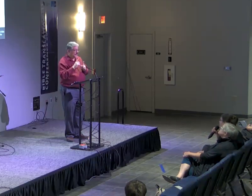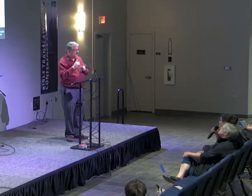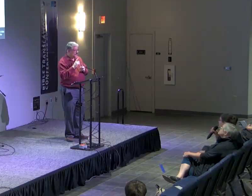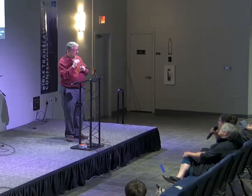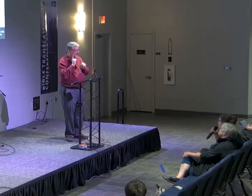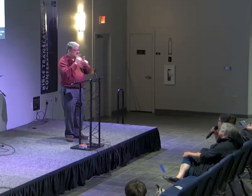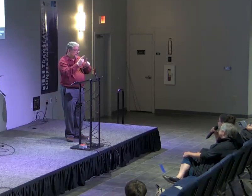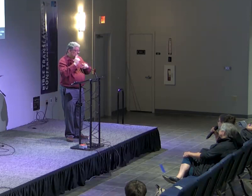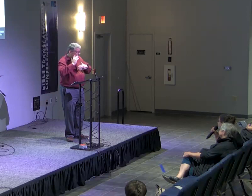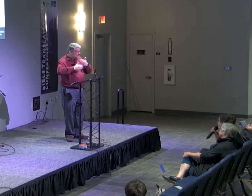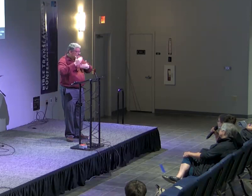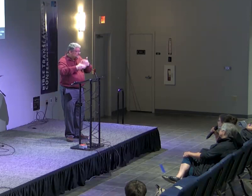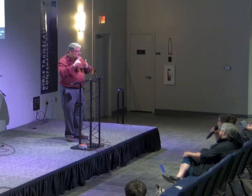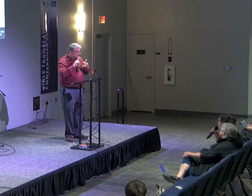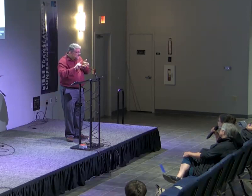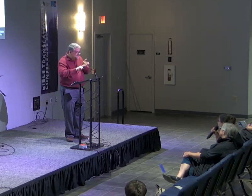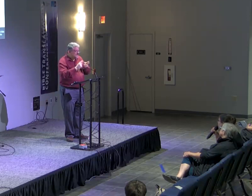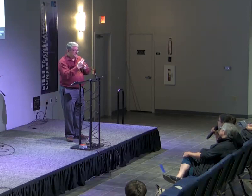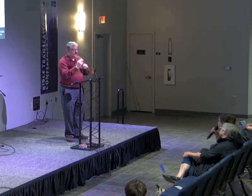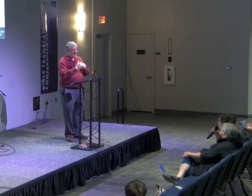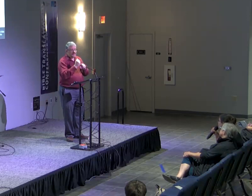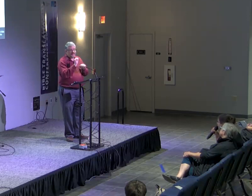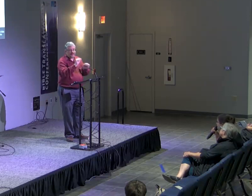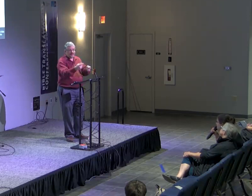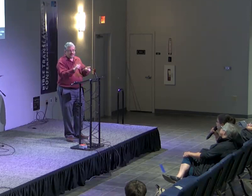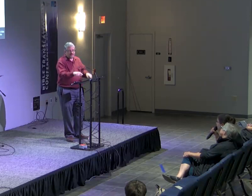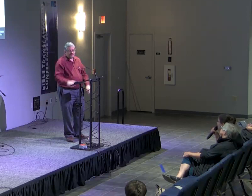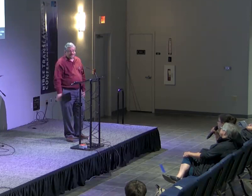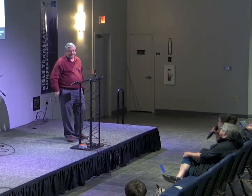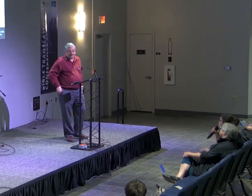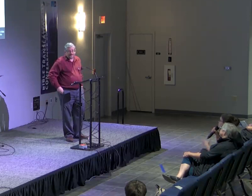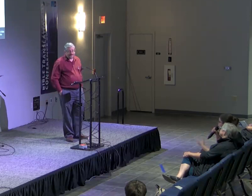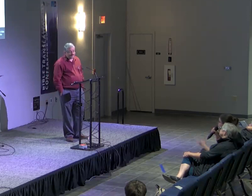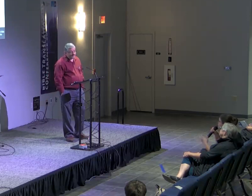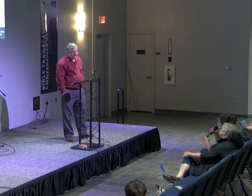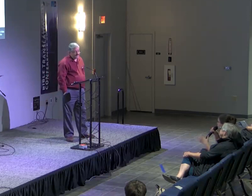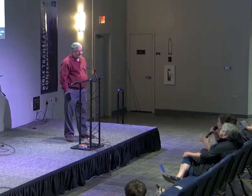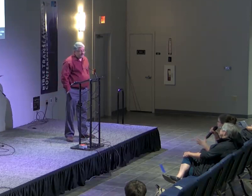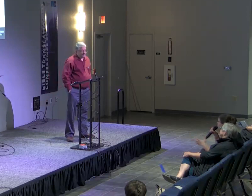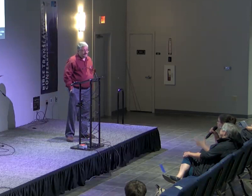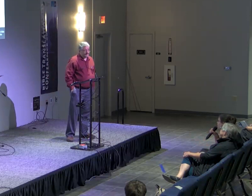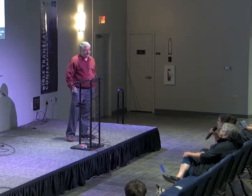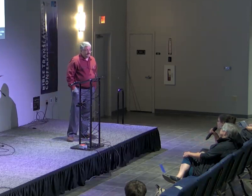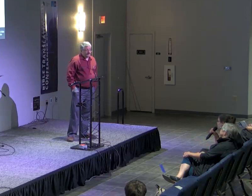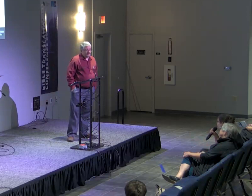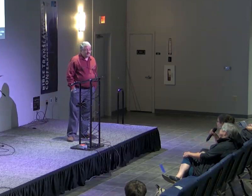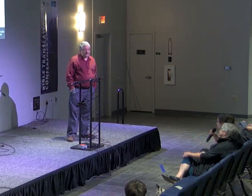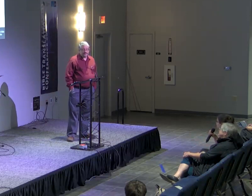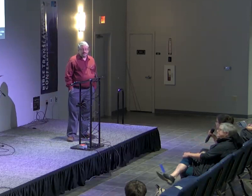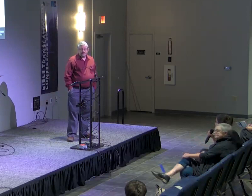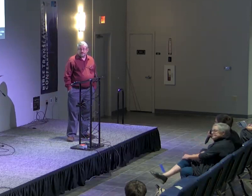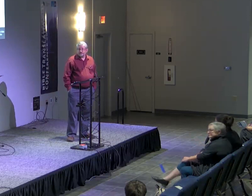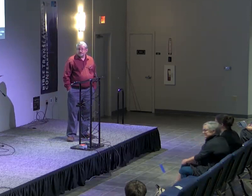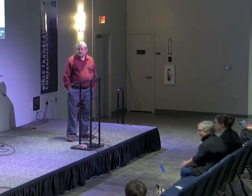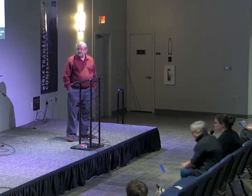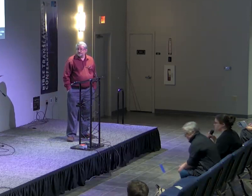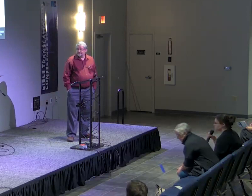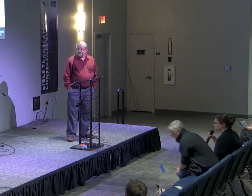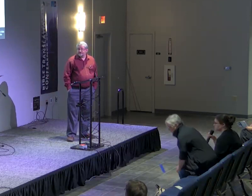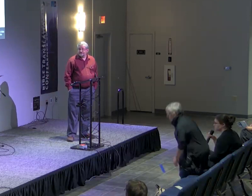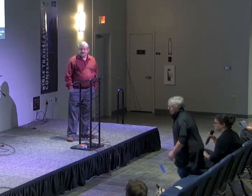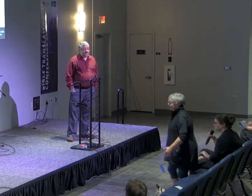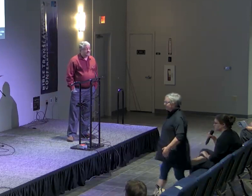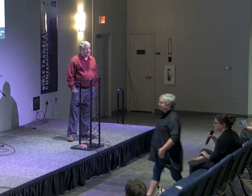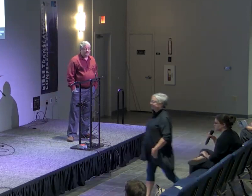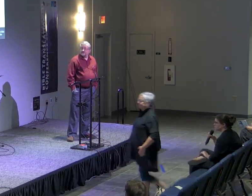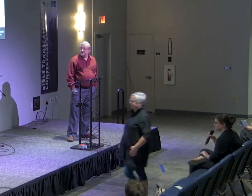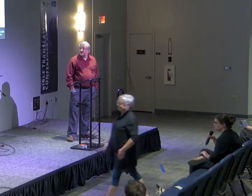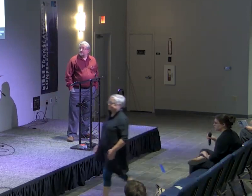But yes, one of our goals is to continue to look into solutions for a mobile platform.